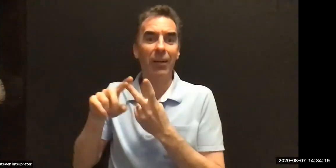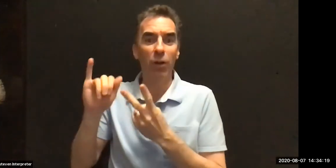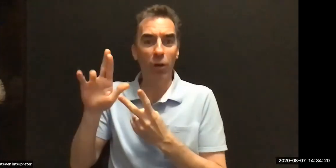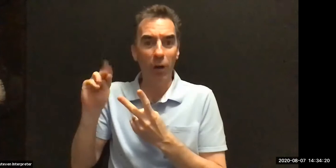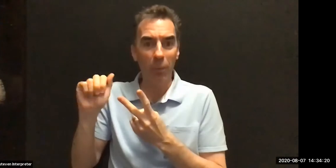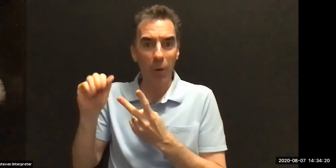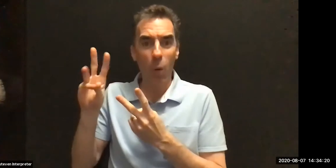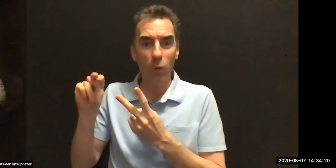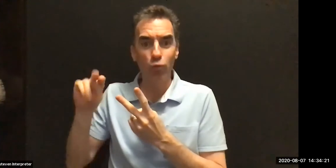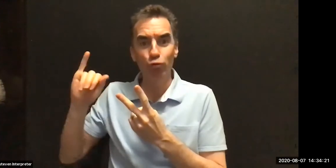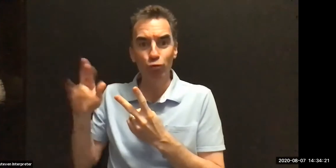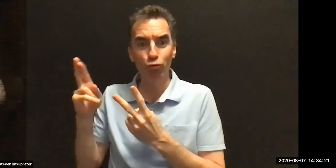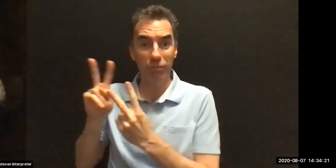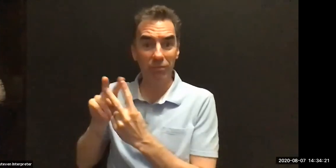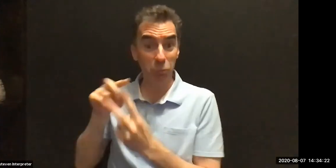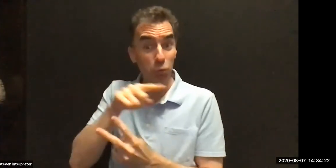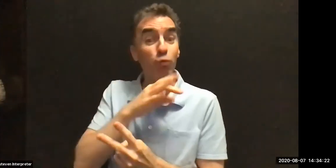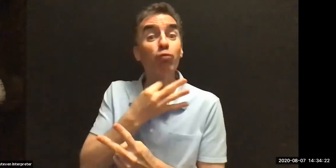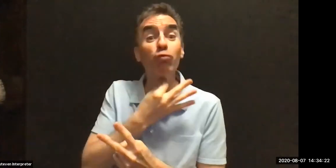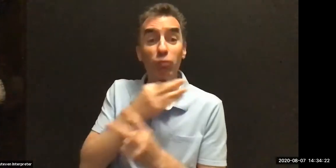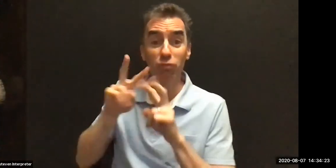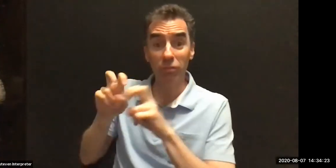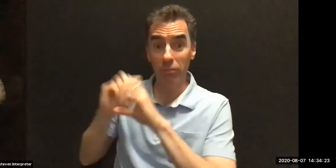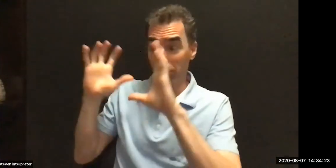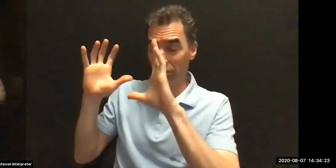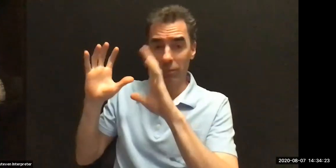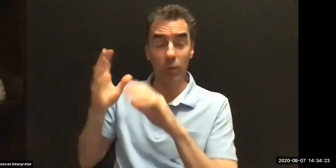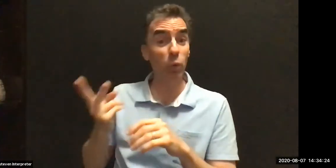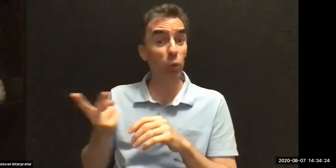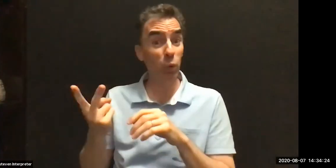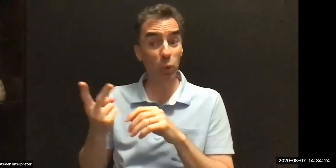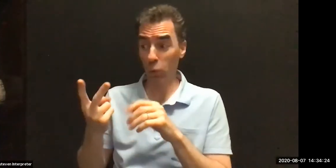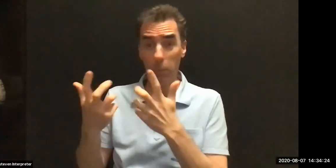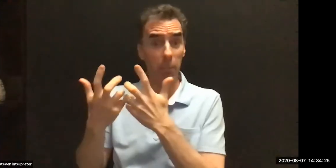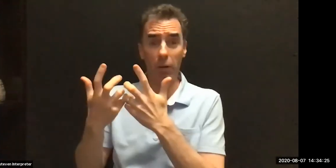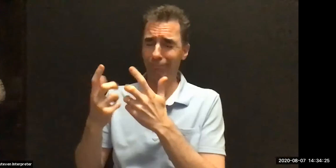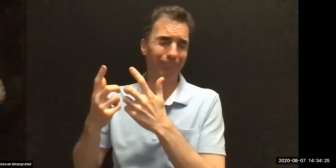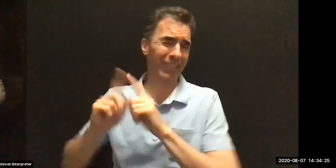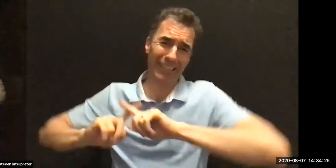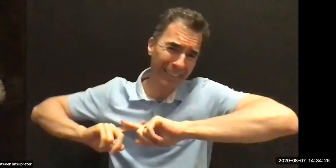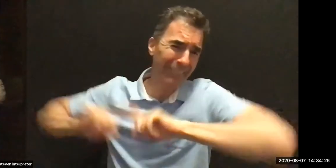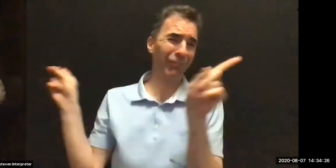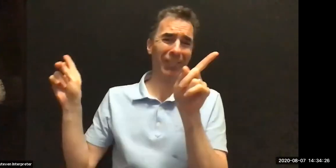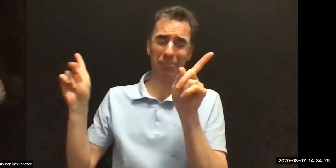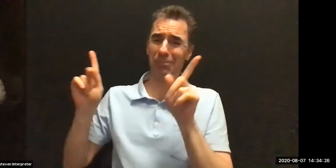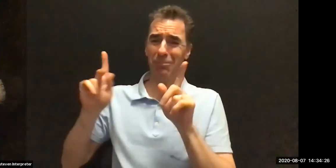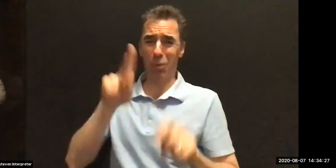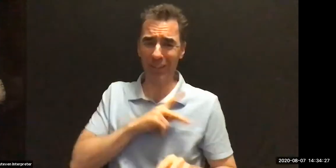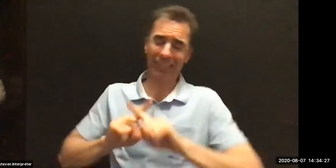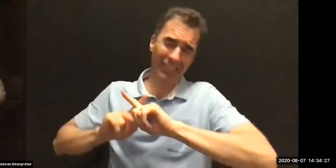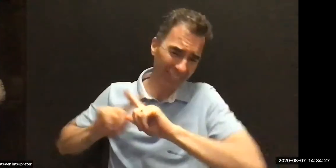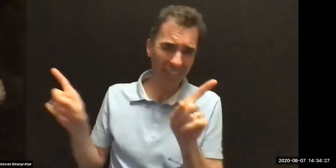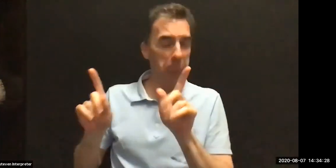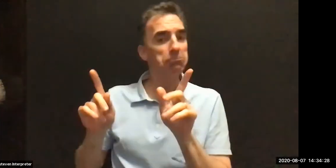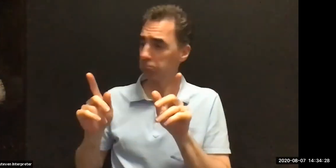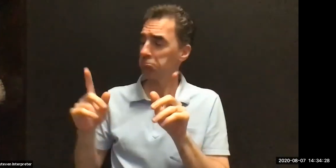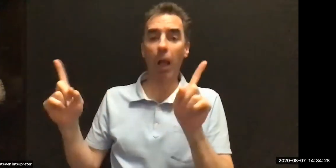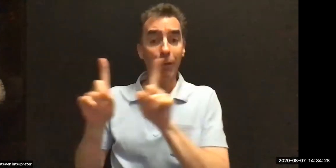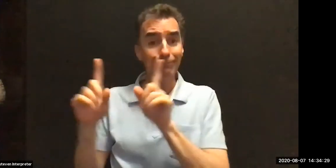Channelle Charest: You can look them up. They're probably the most opposite to humans that you've ever seen in your whole life, but they are our co founders and our co CEOs.